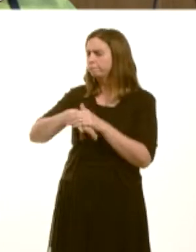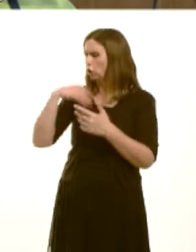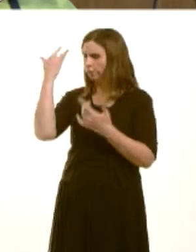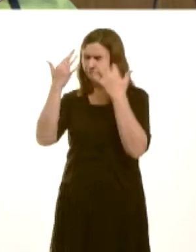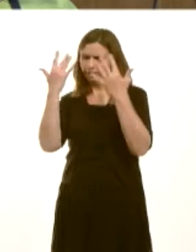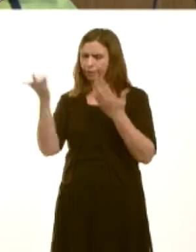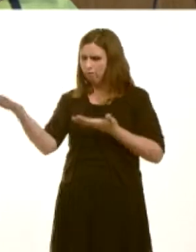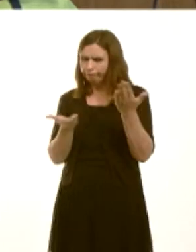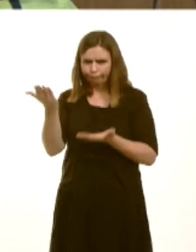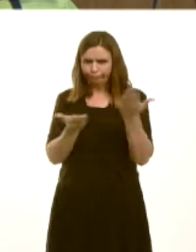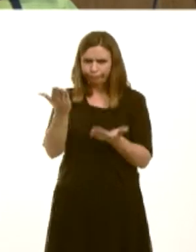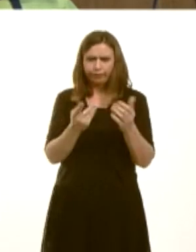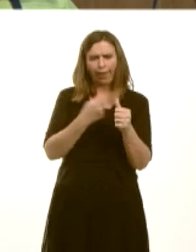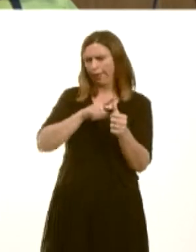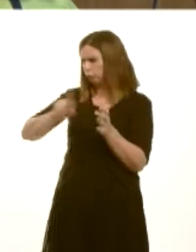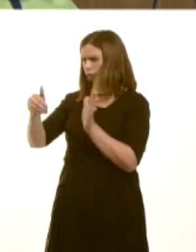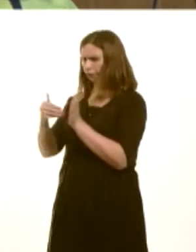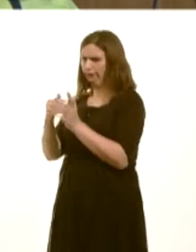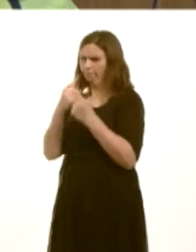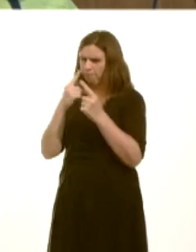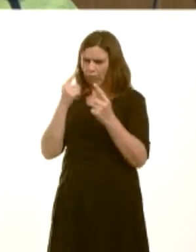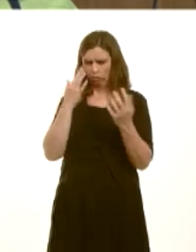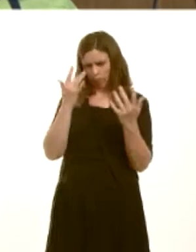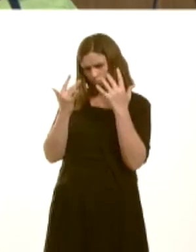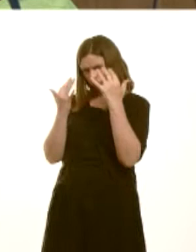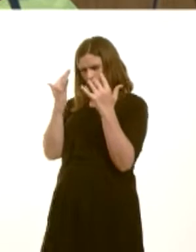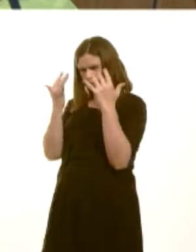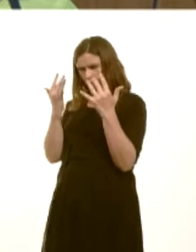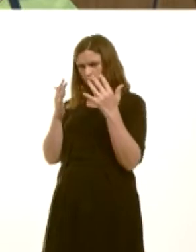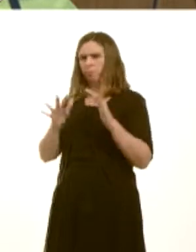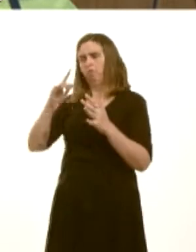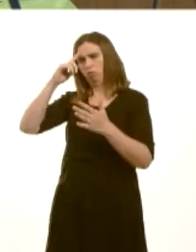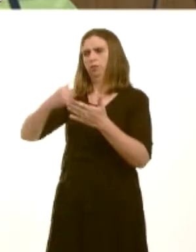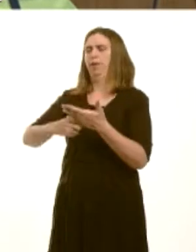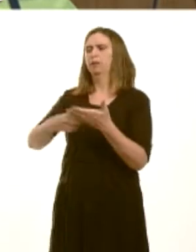the relevant factors when considering change in education.